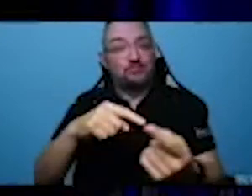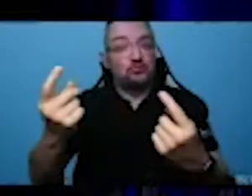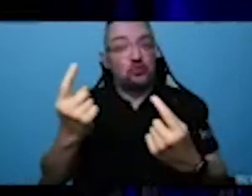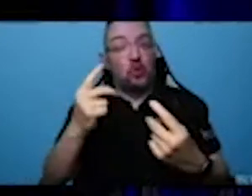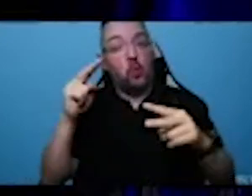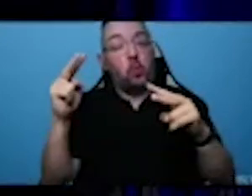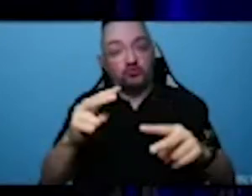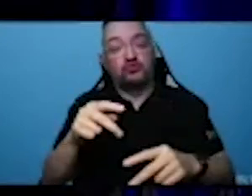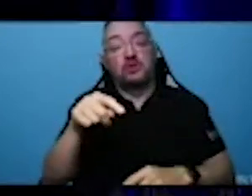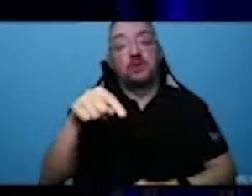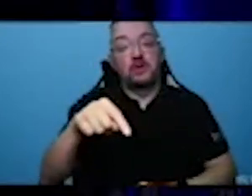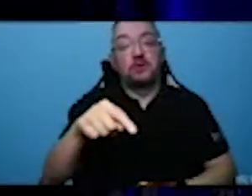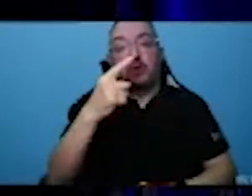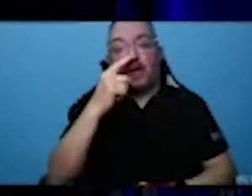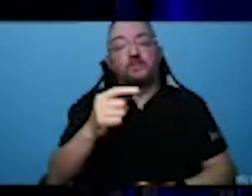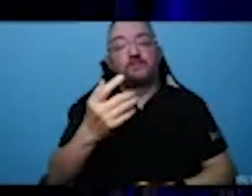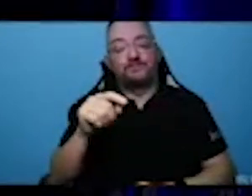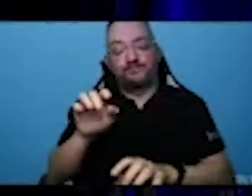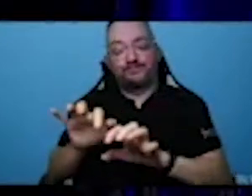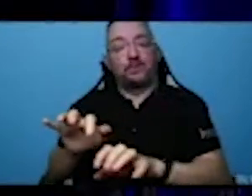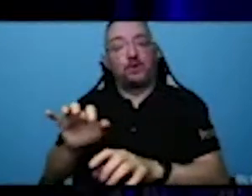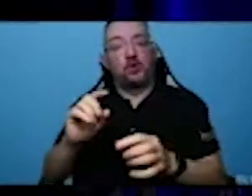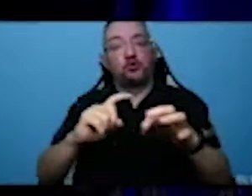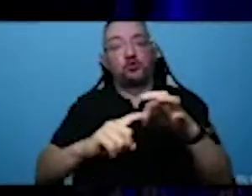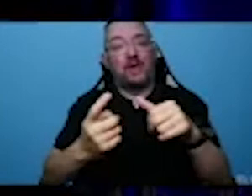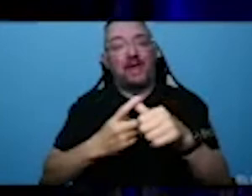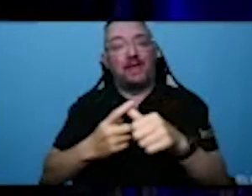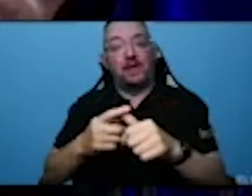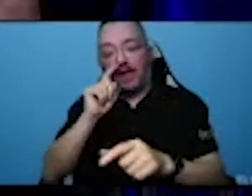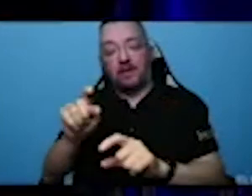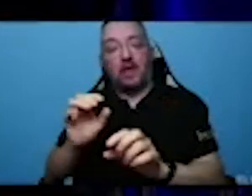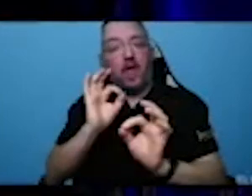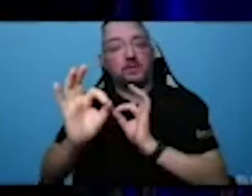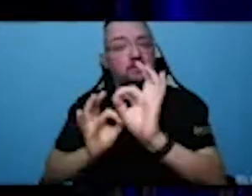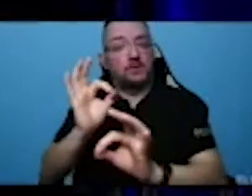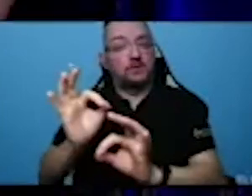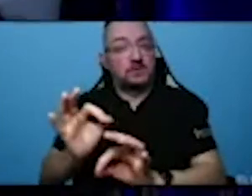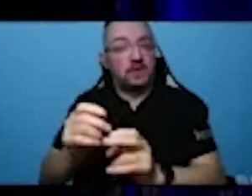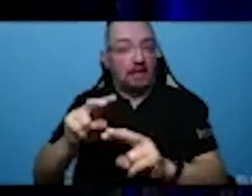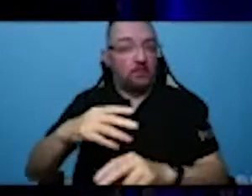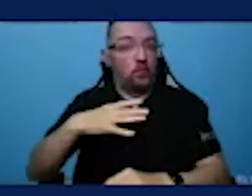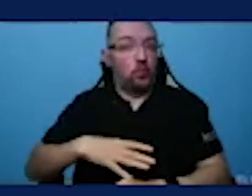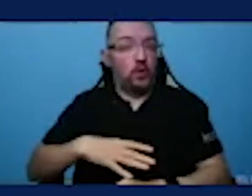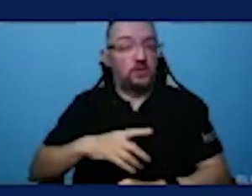A tab on your screen to send in questions as the discussion goes on. I'm going to turn now to Sir Ian